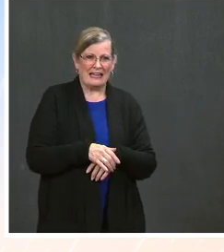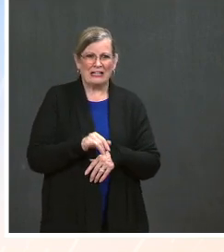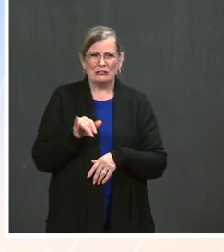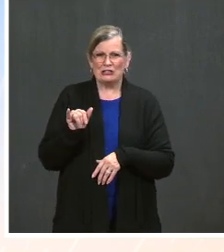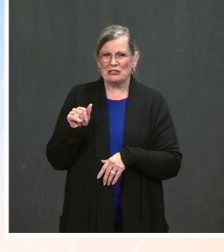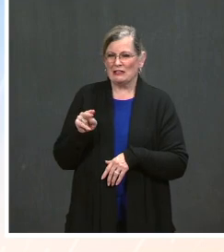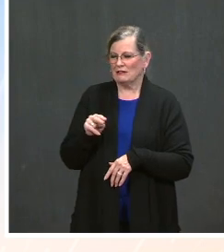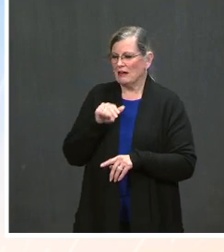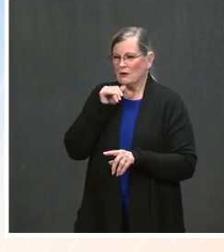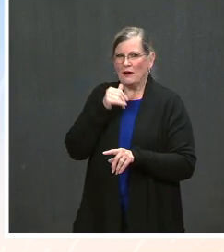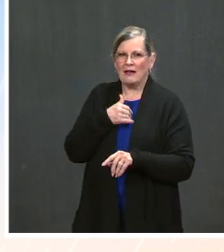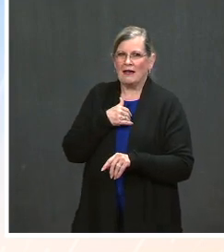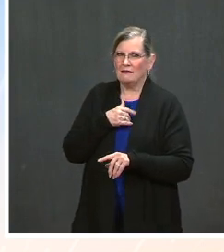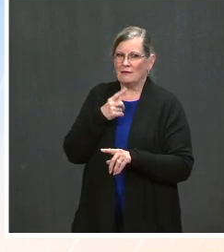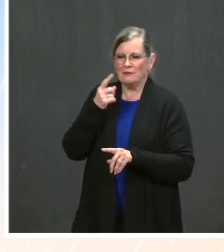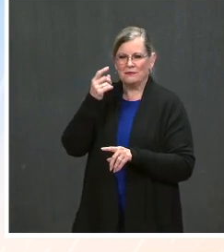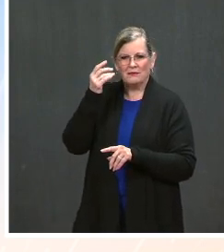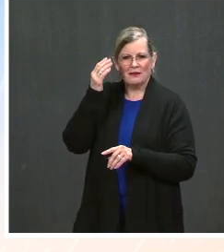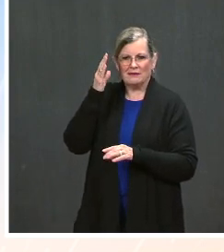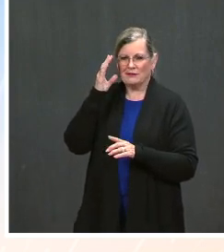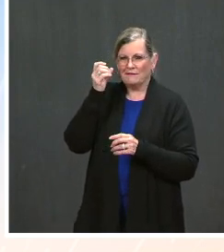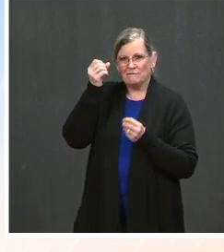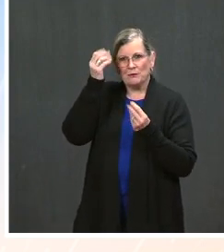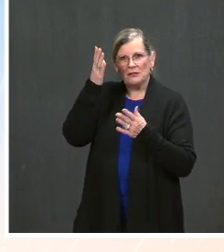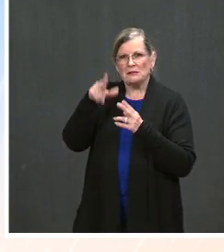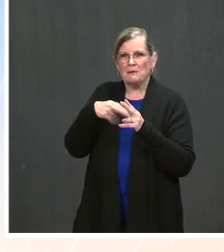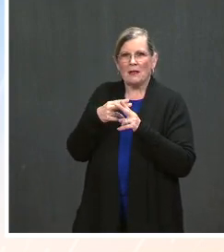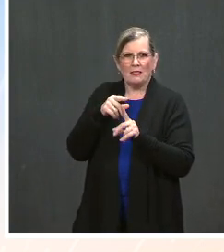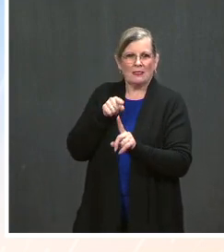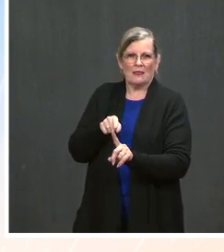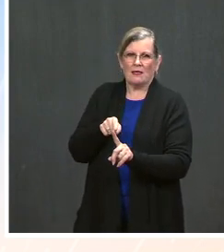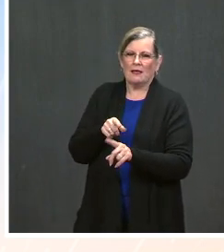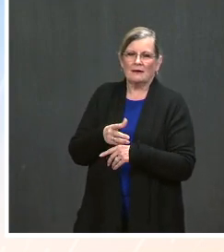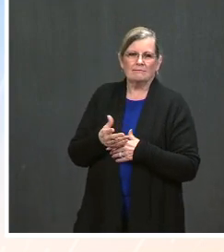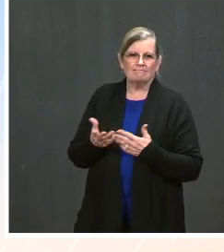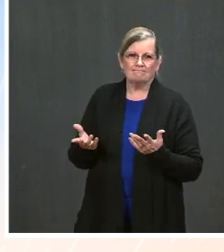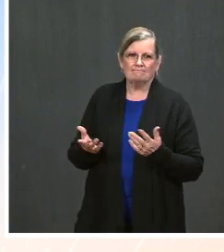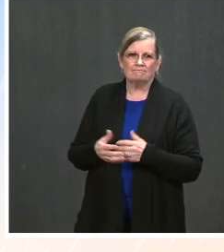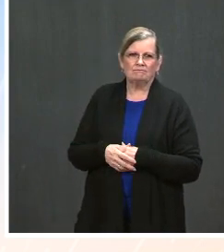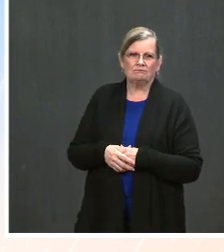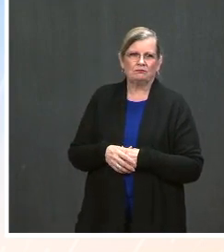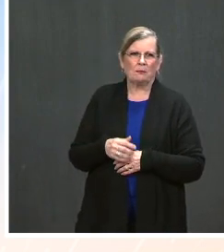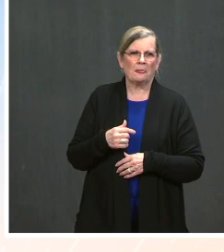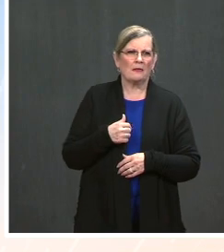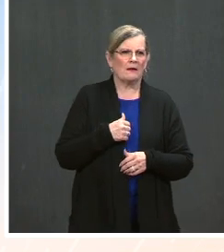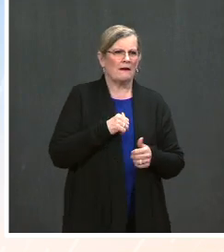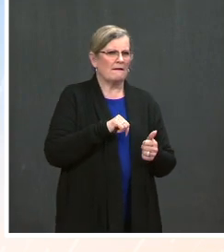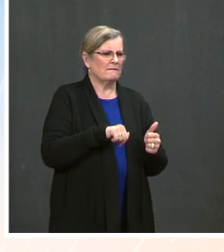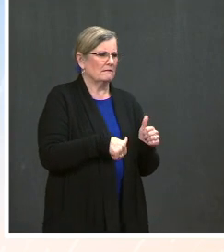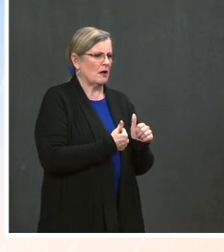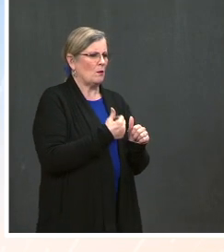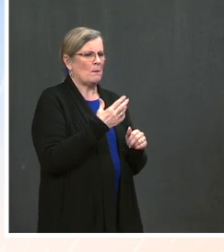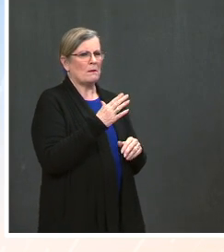The Press: Okay. Thank you. >> Ms. Psaki: Sure. Go ahead. The Press: Just to follow up on the budget: Is there a reason why it was delayed? We heard it was coming this week.